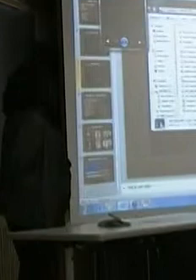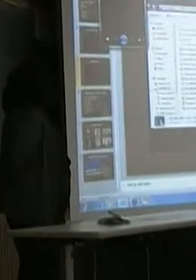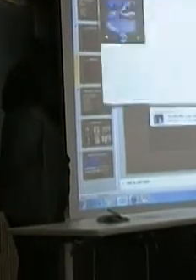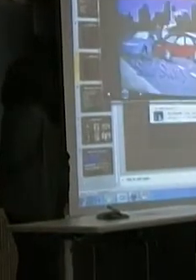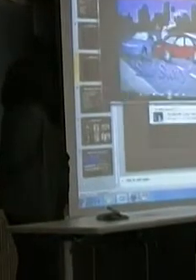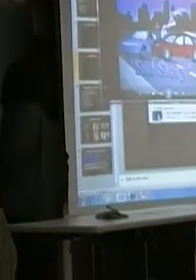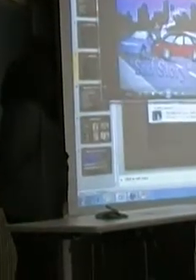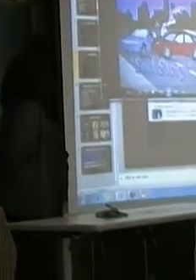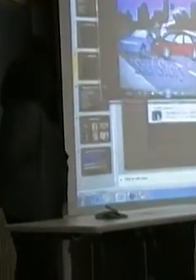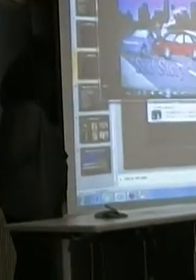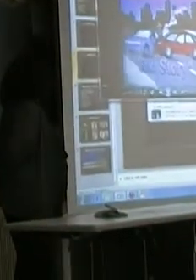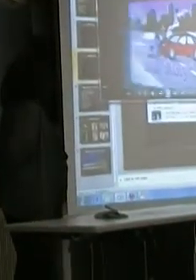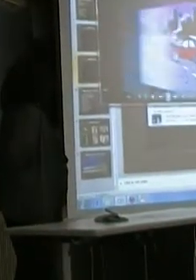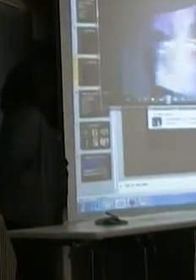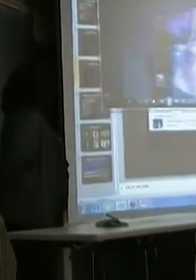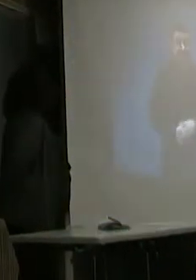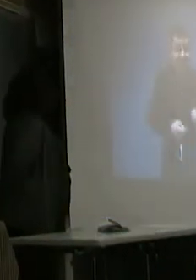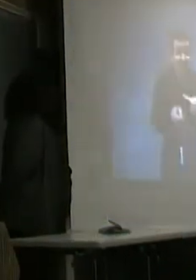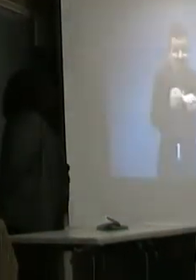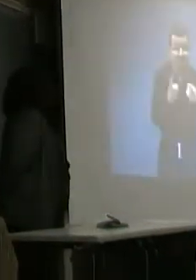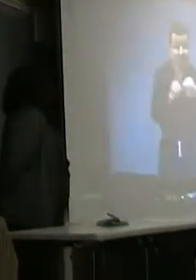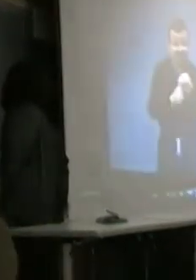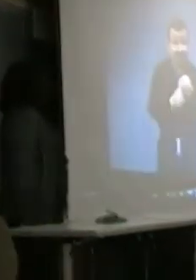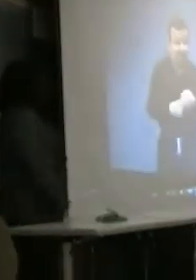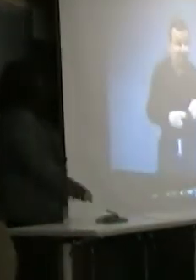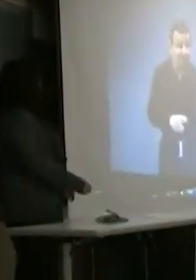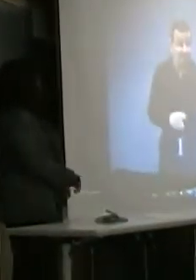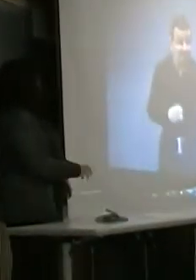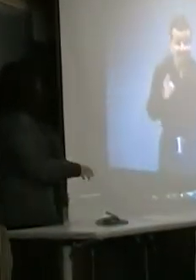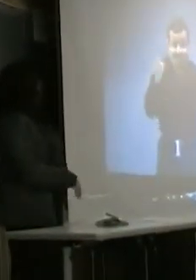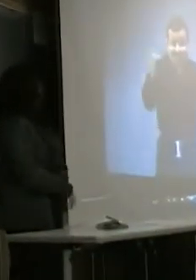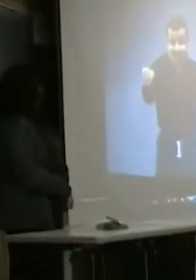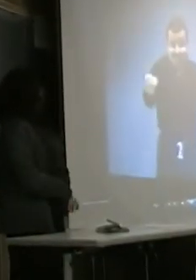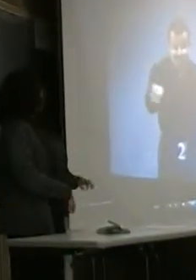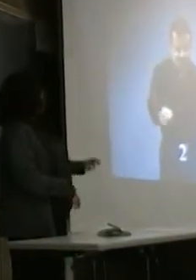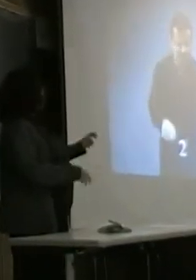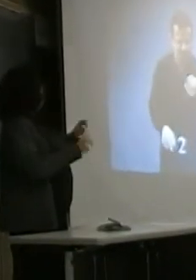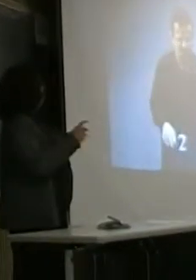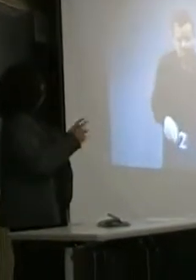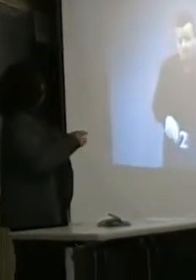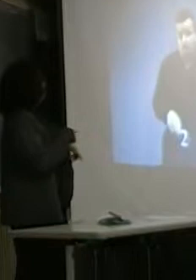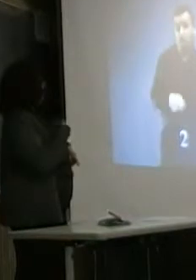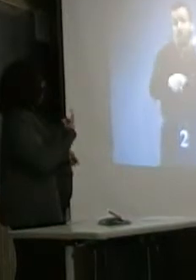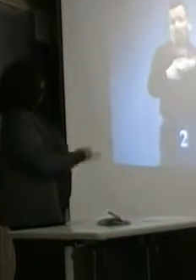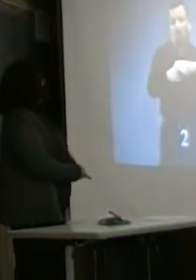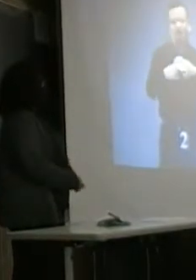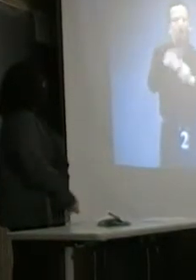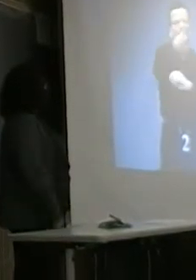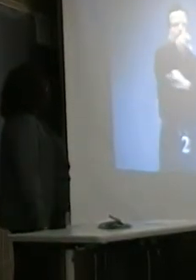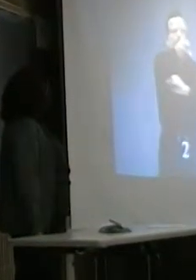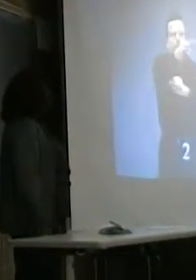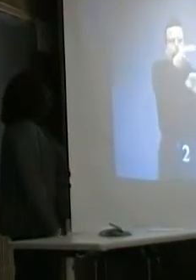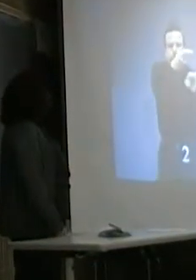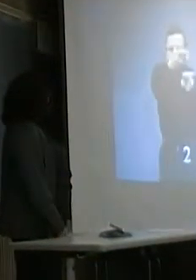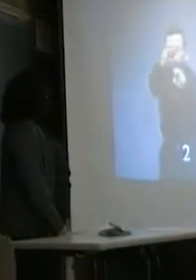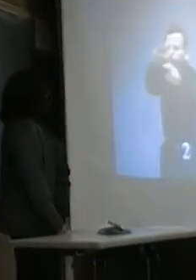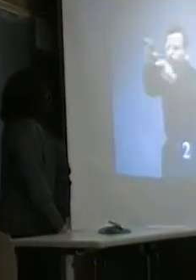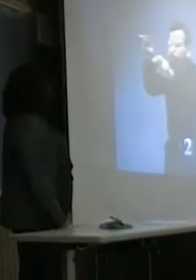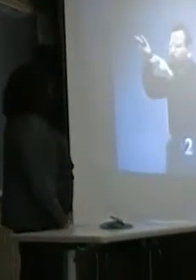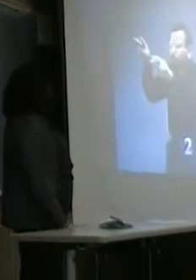I thought it was pretty interesting because it's not just a simple Number Story, he actually does the numbers more than once.